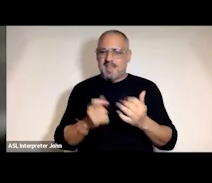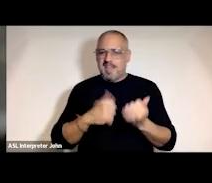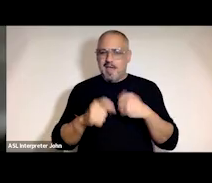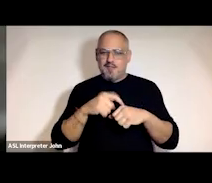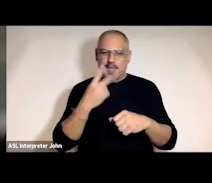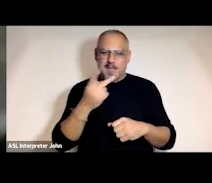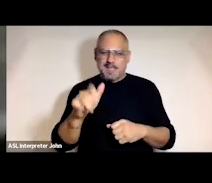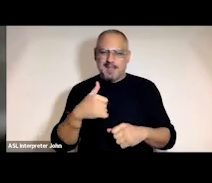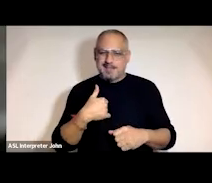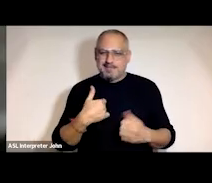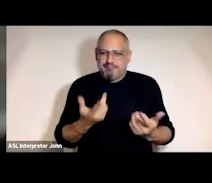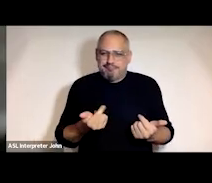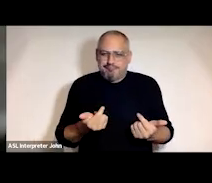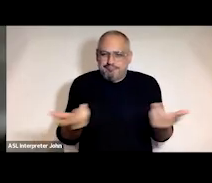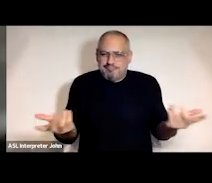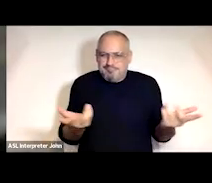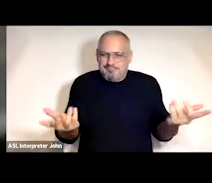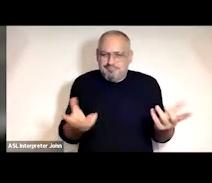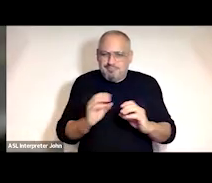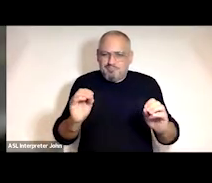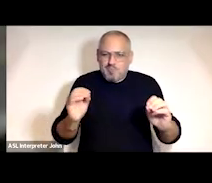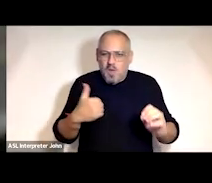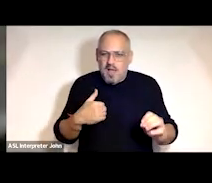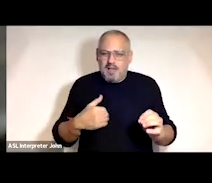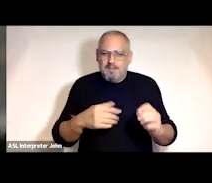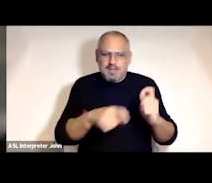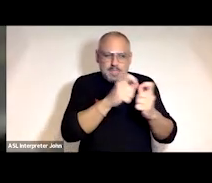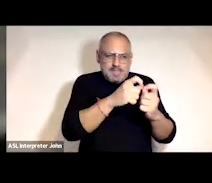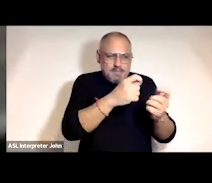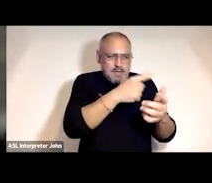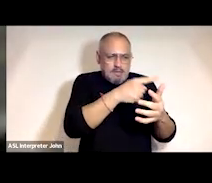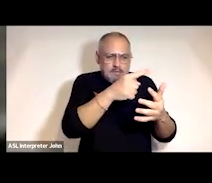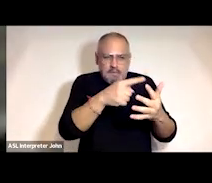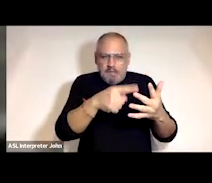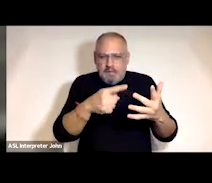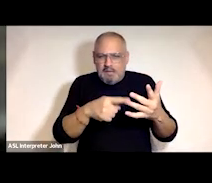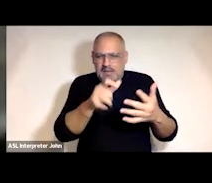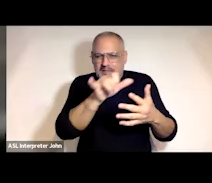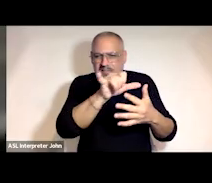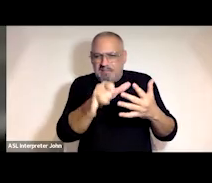because there's no distinguishing factor from one scale to the other,